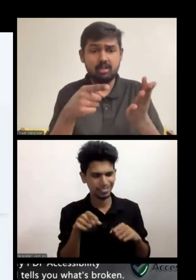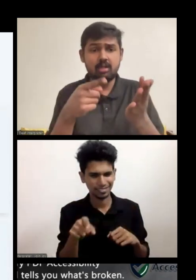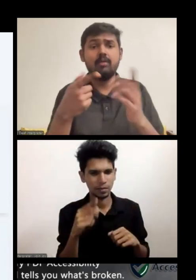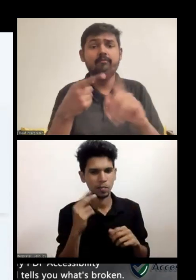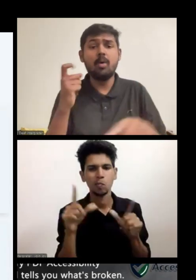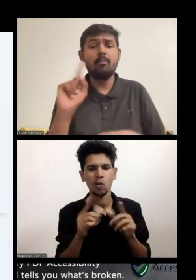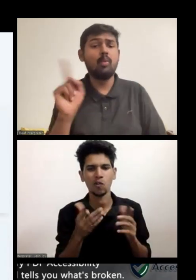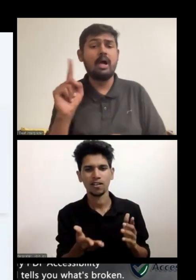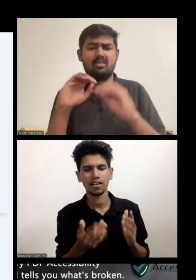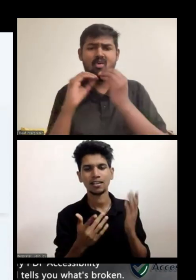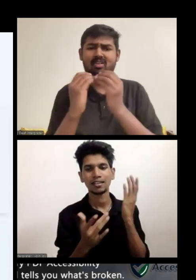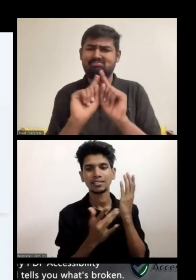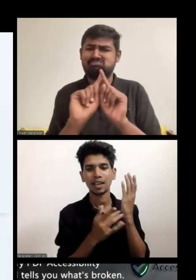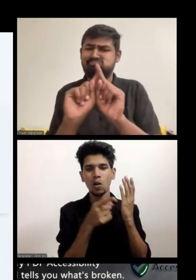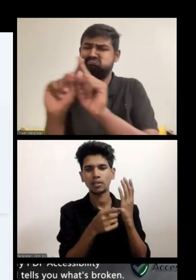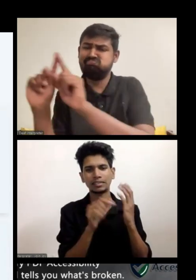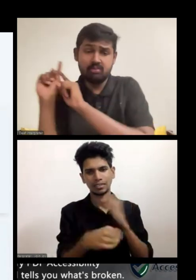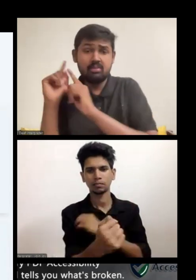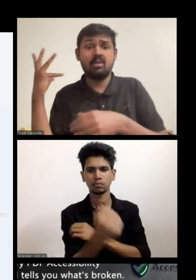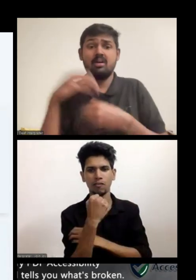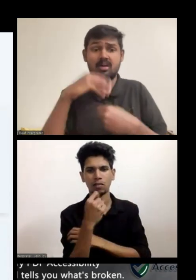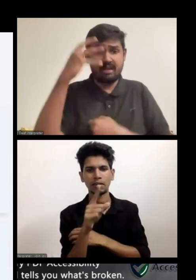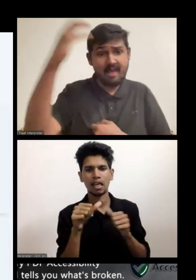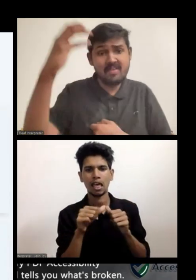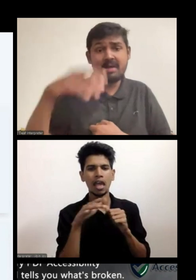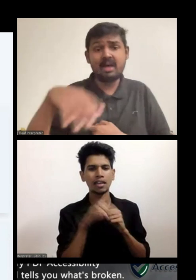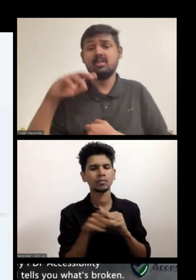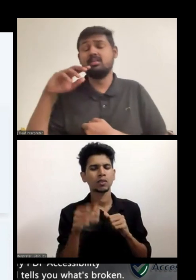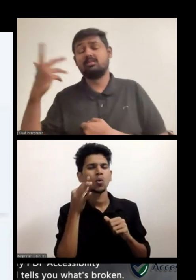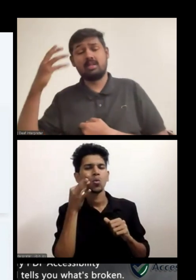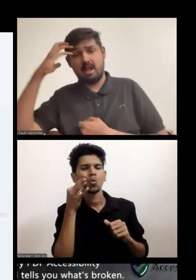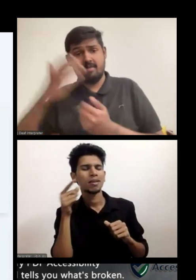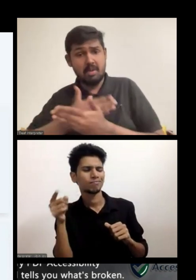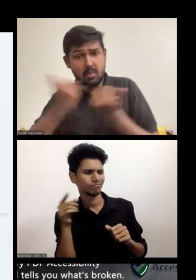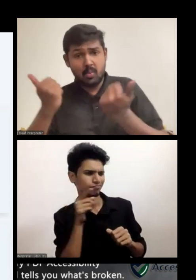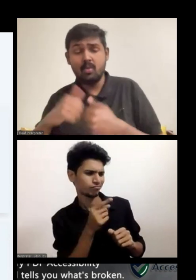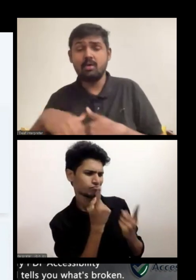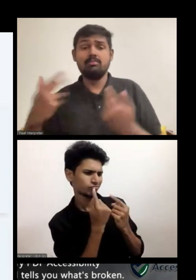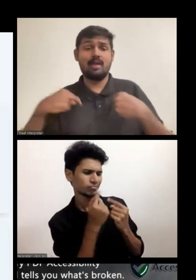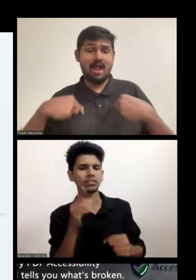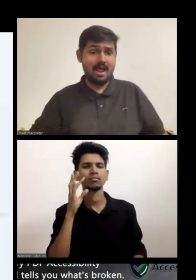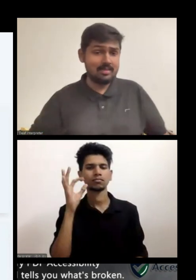human judgments because some things are there that needs human intelligence.